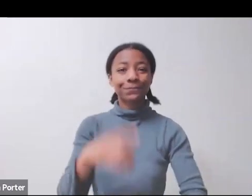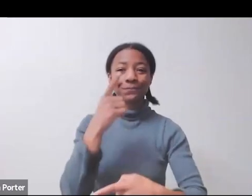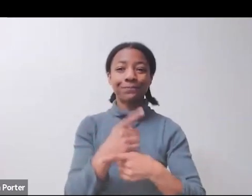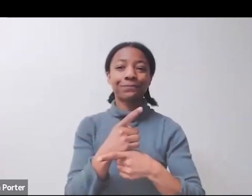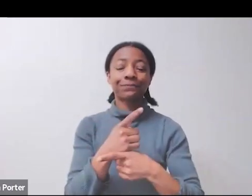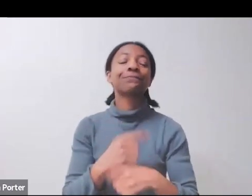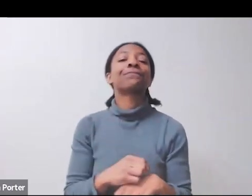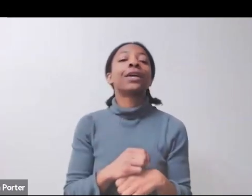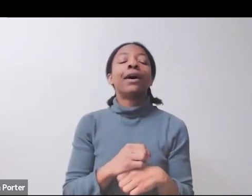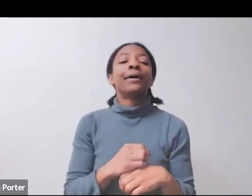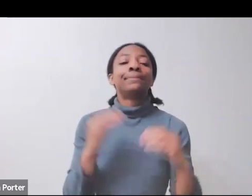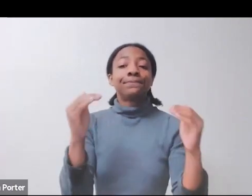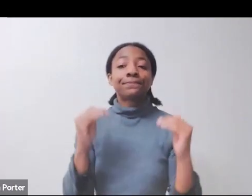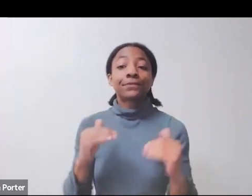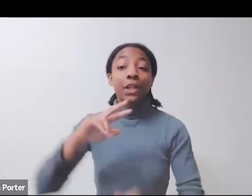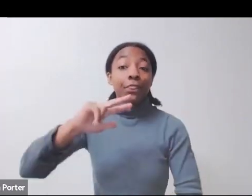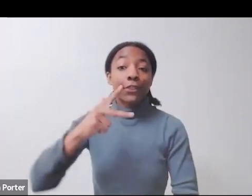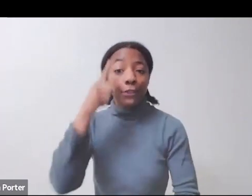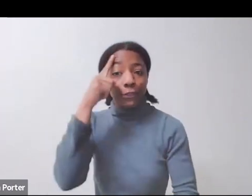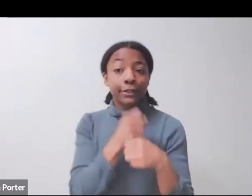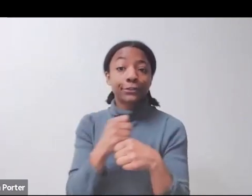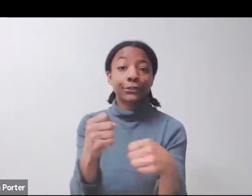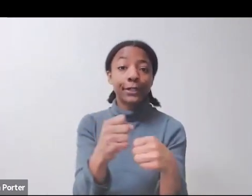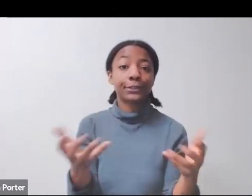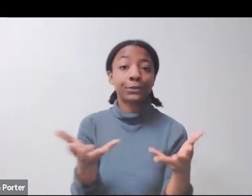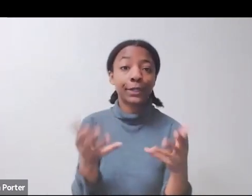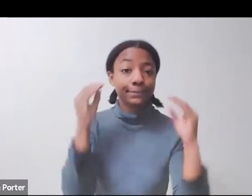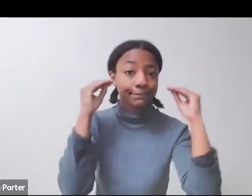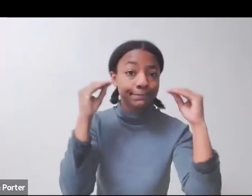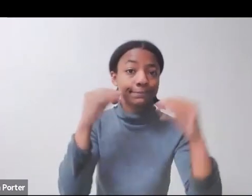The third is teaching about accessibility in computing courses.